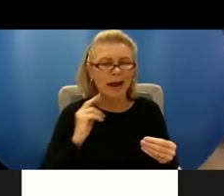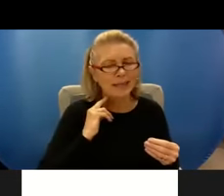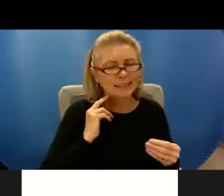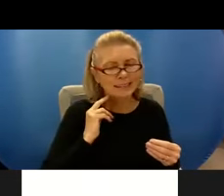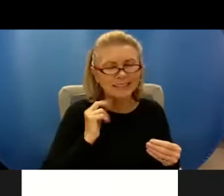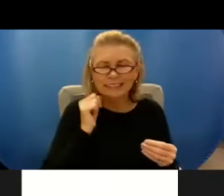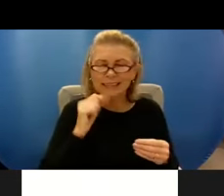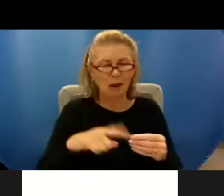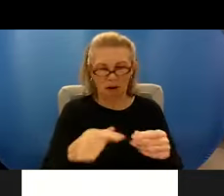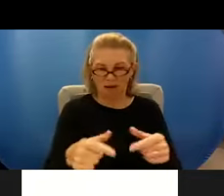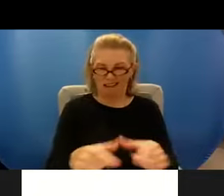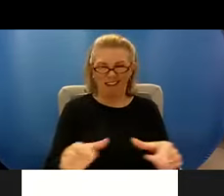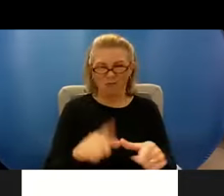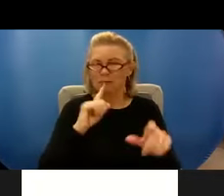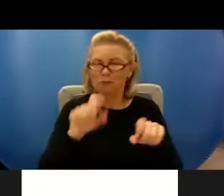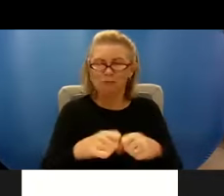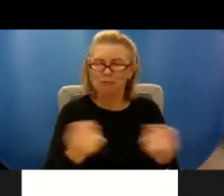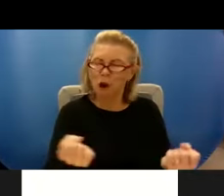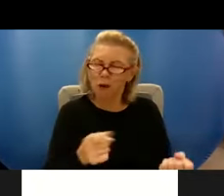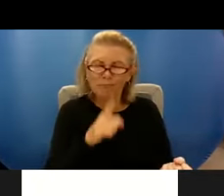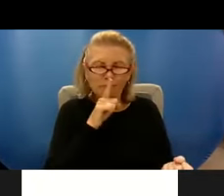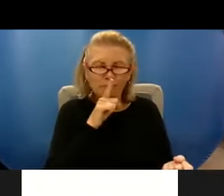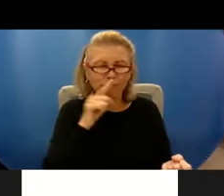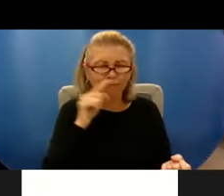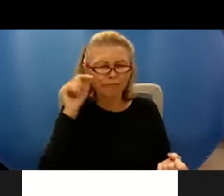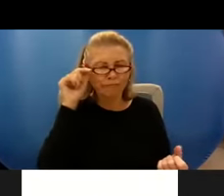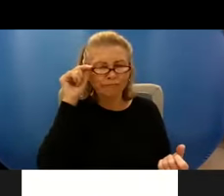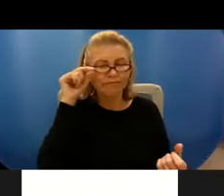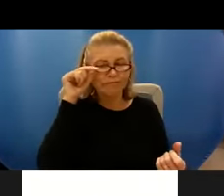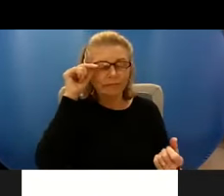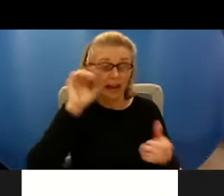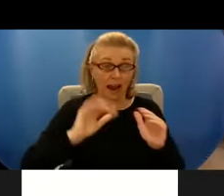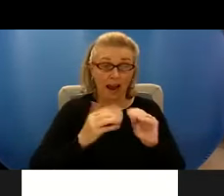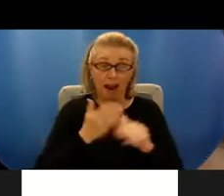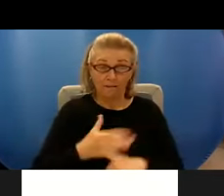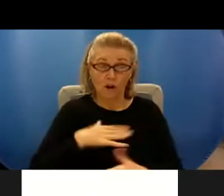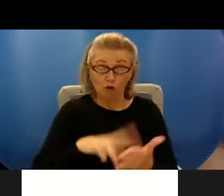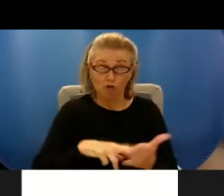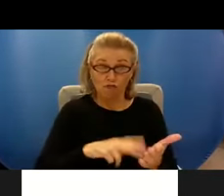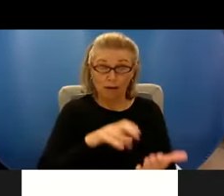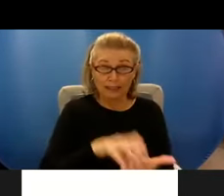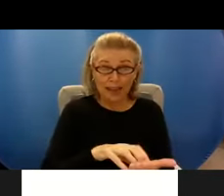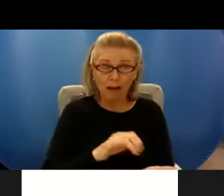broken. After reading the texts that Professor Hendrickson assigned us, I was very comforted